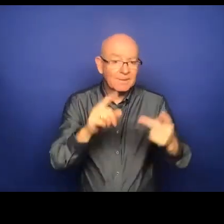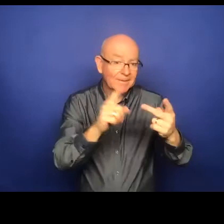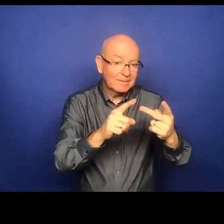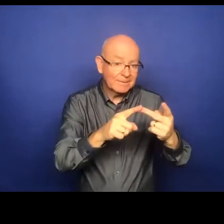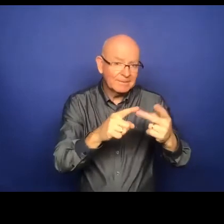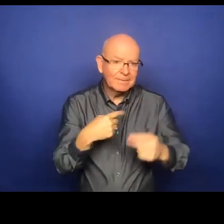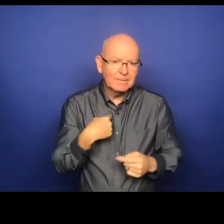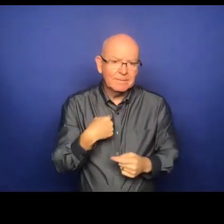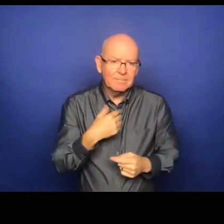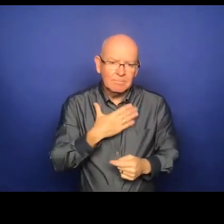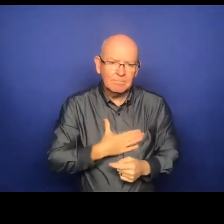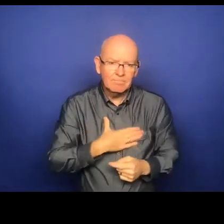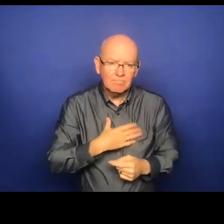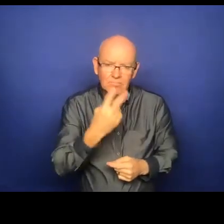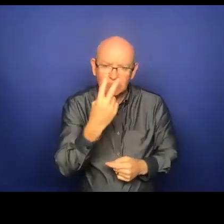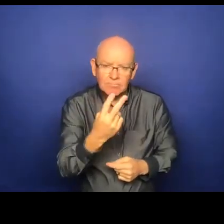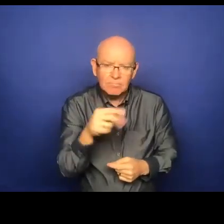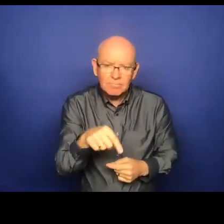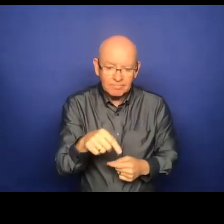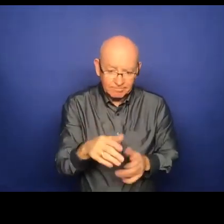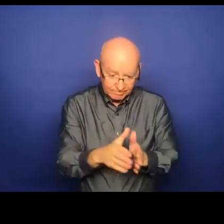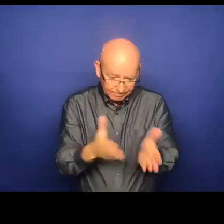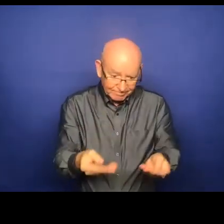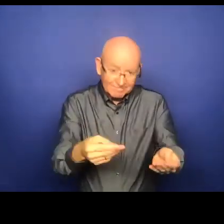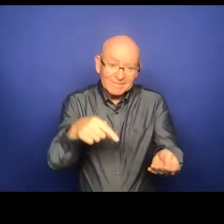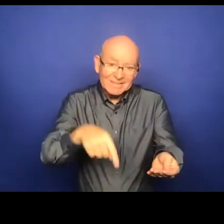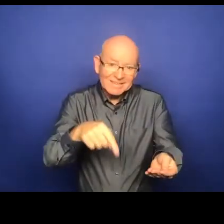for data, the big question is how we